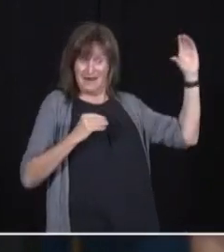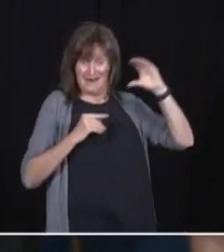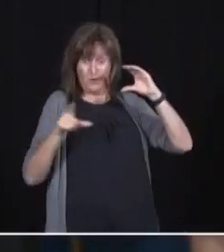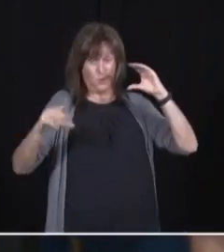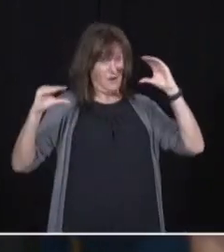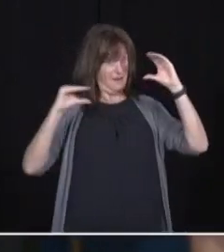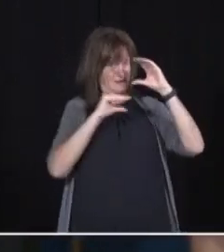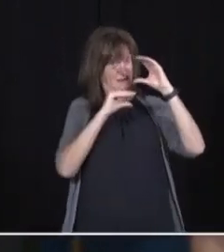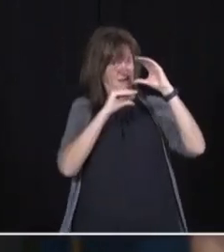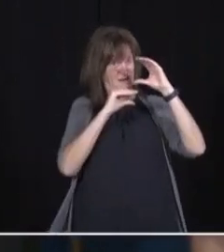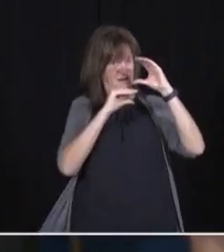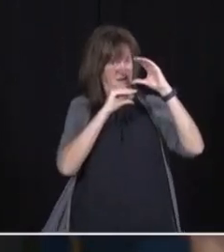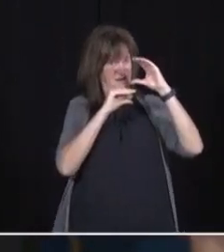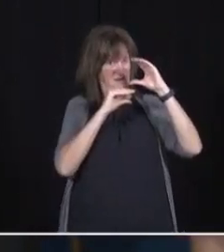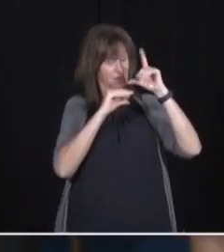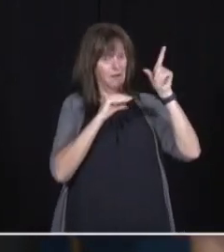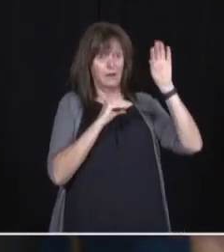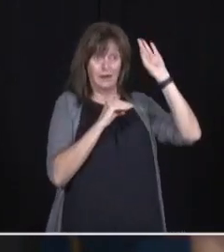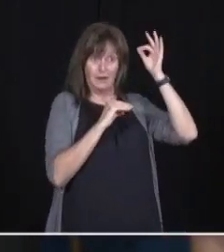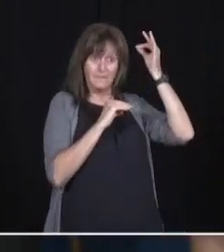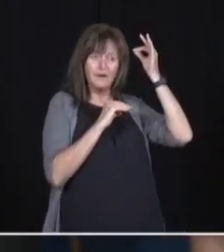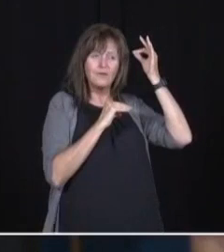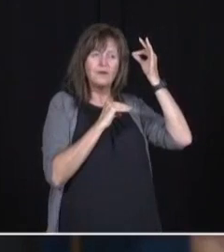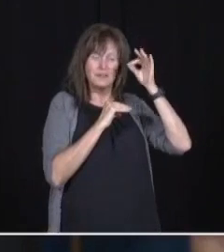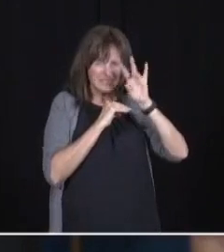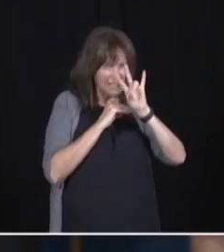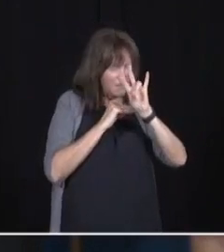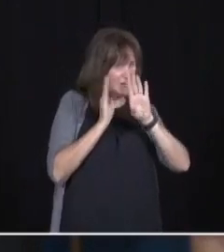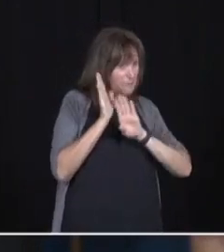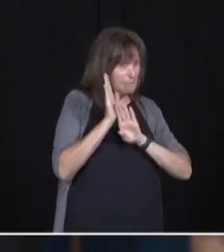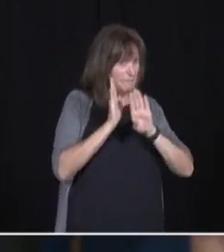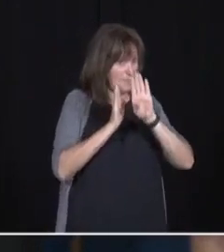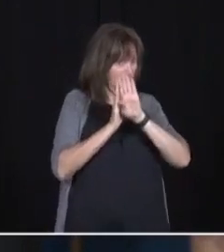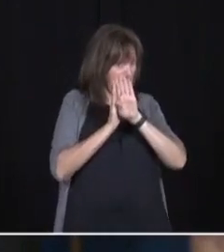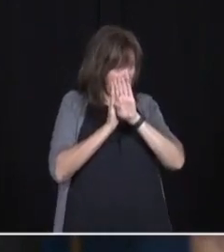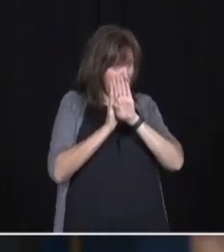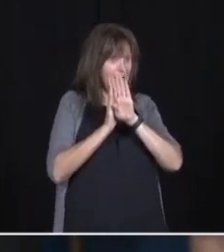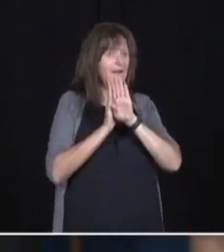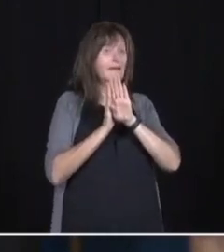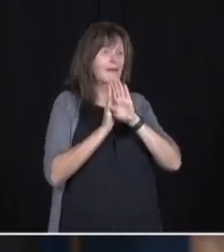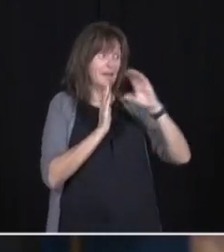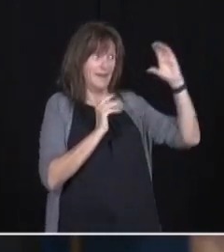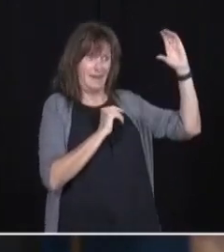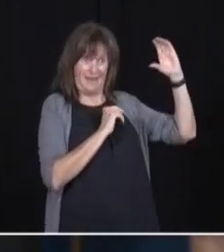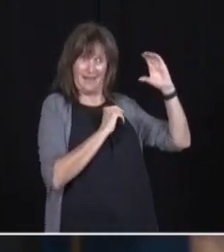Next question comes from Ashley from news talk 1010. Hi Premier. Just for some clarification, this new